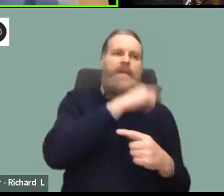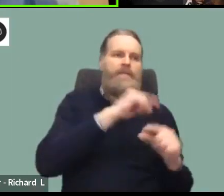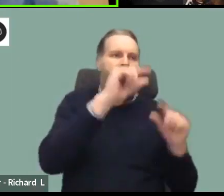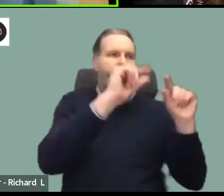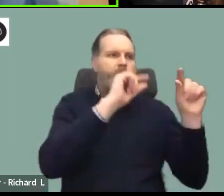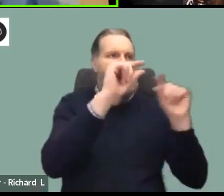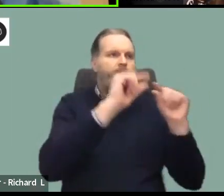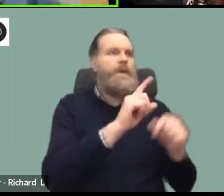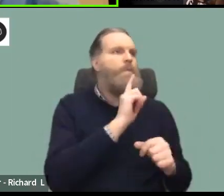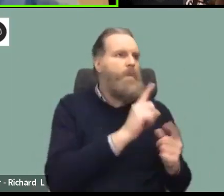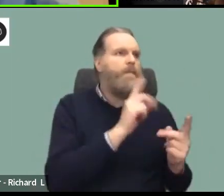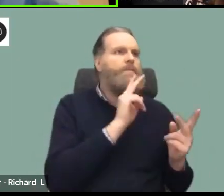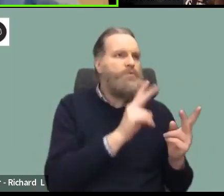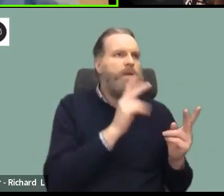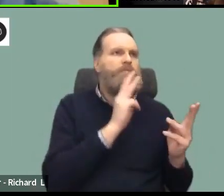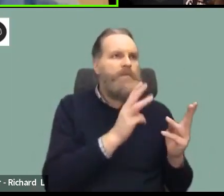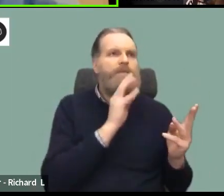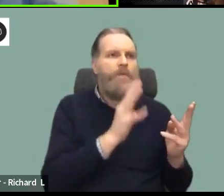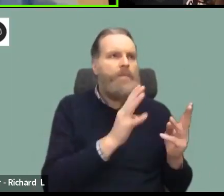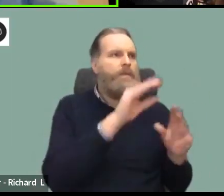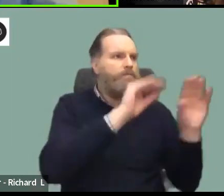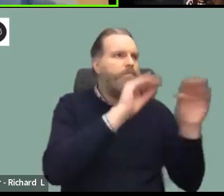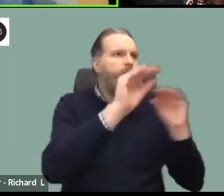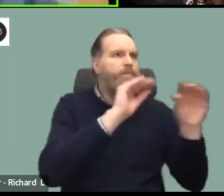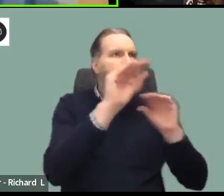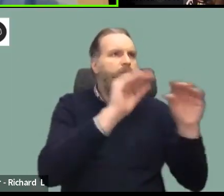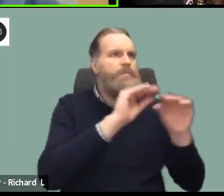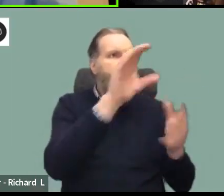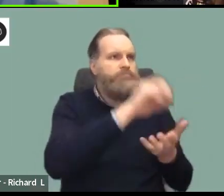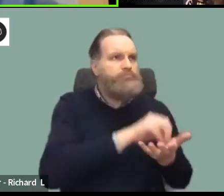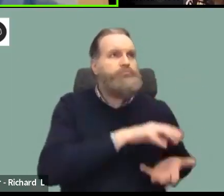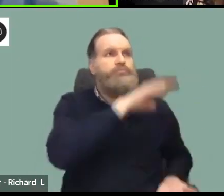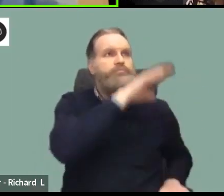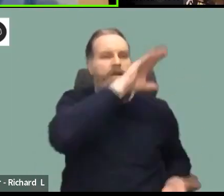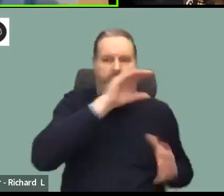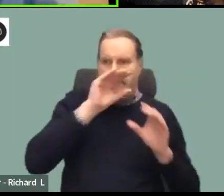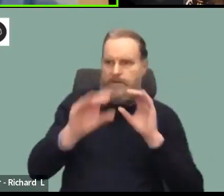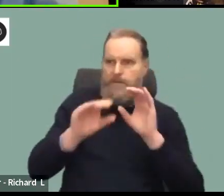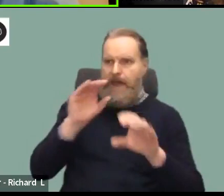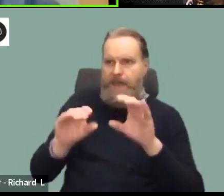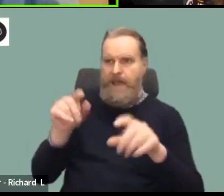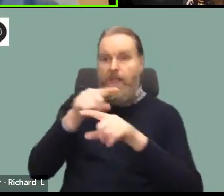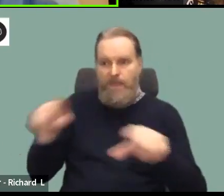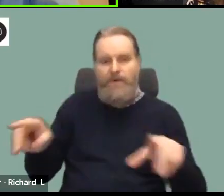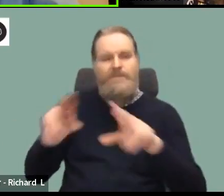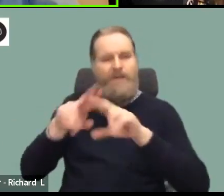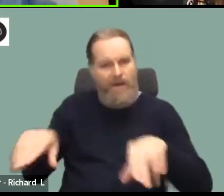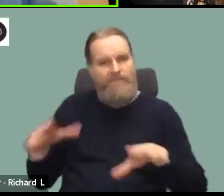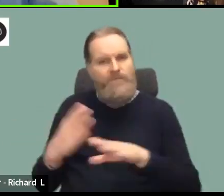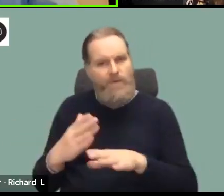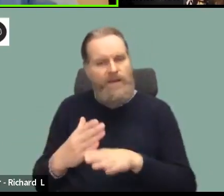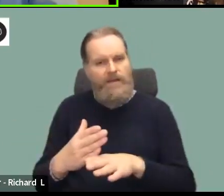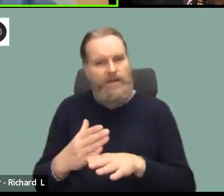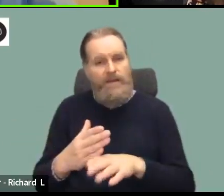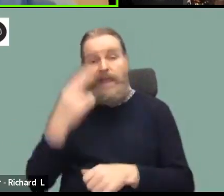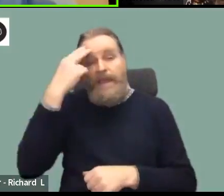richest. And that's why the levy